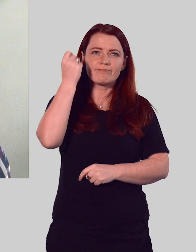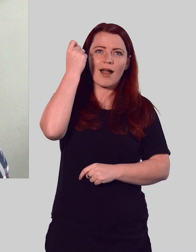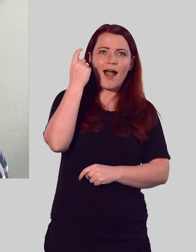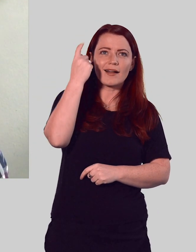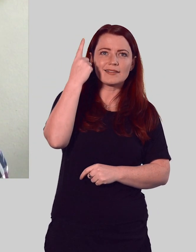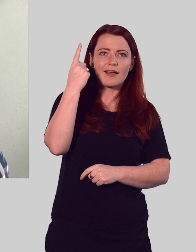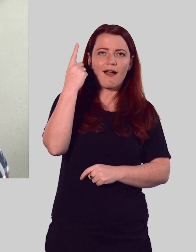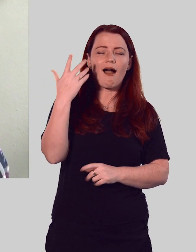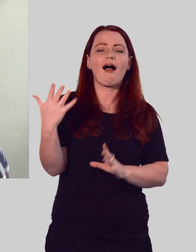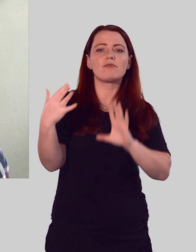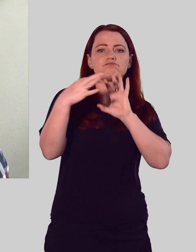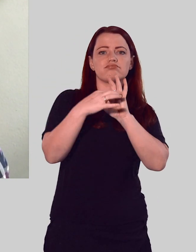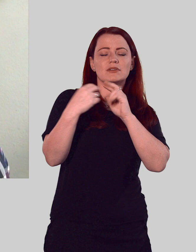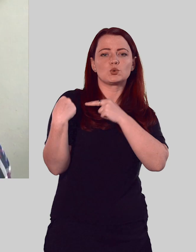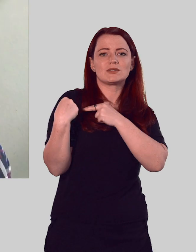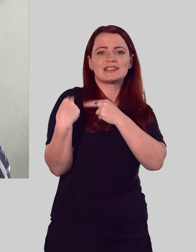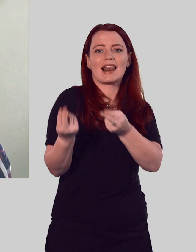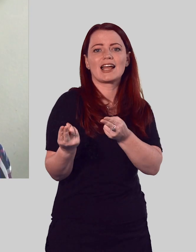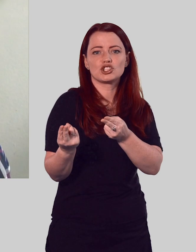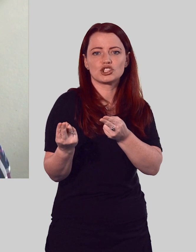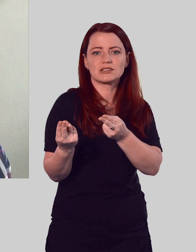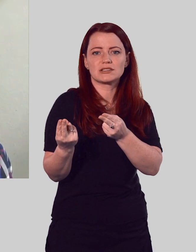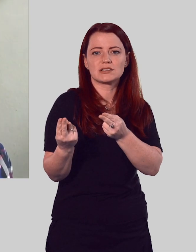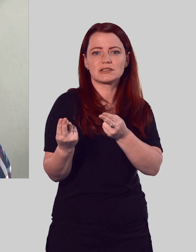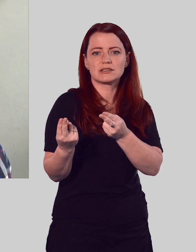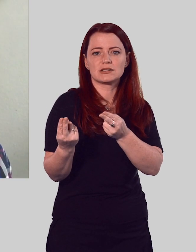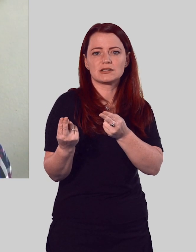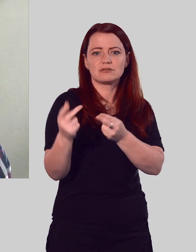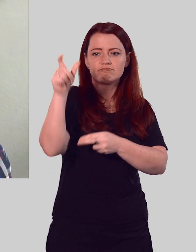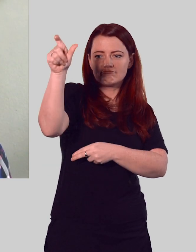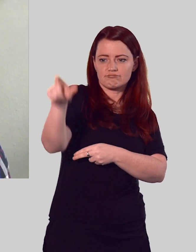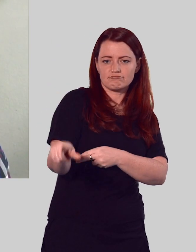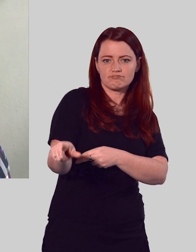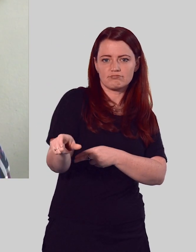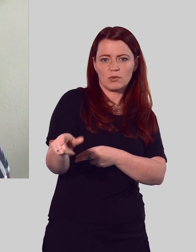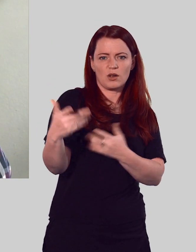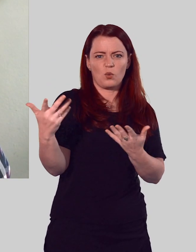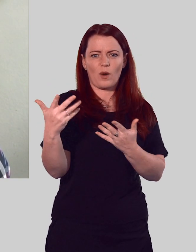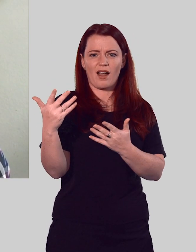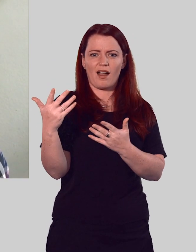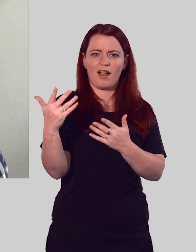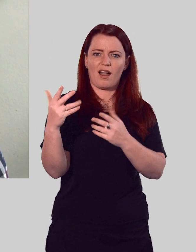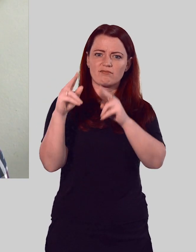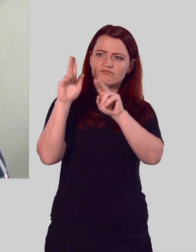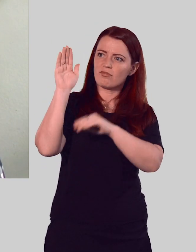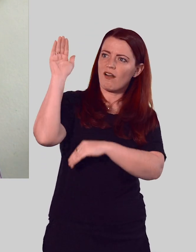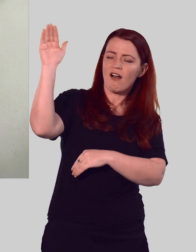delegations, delegations where officials, diplomats and business people represent